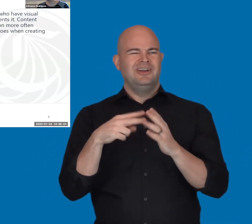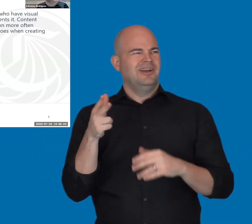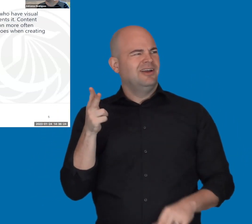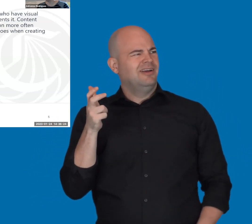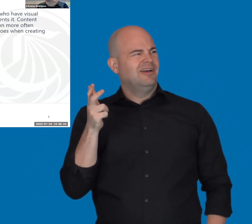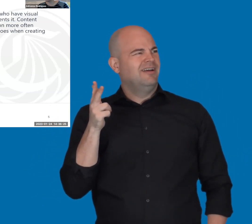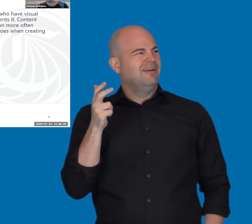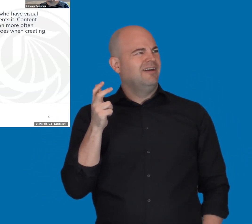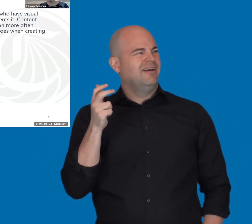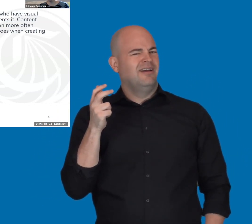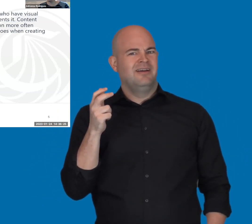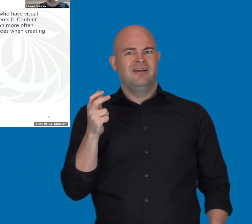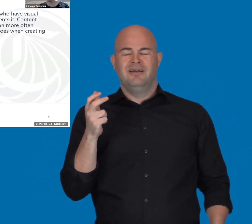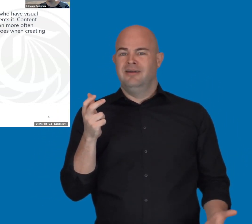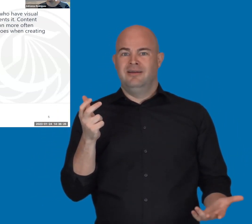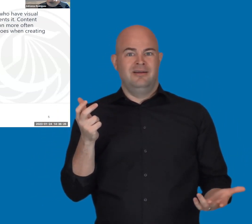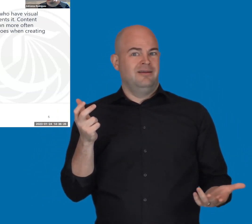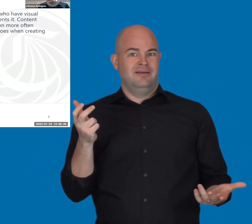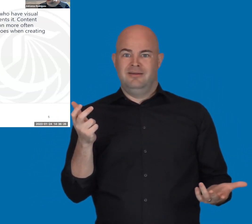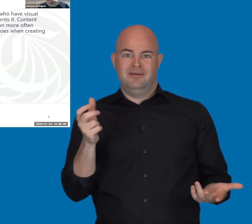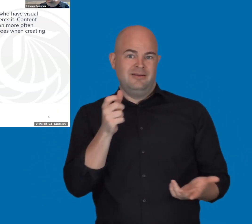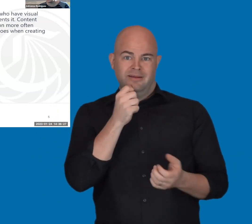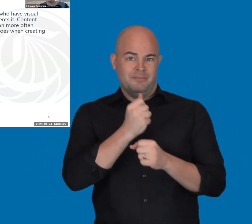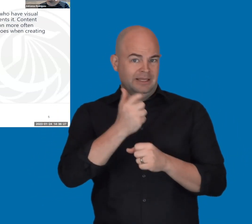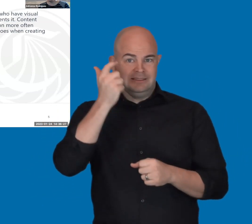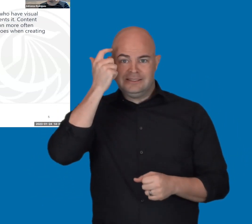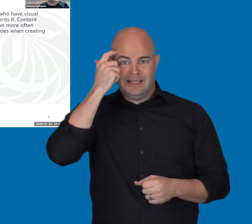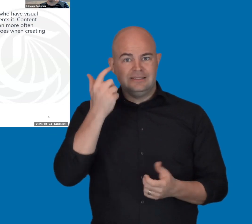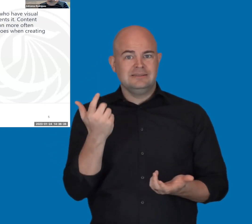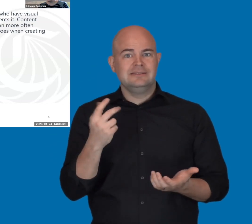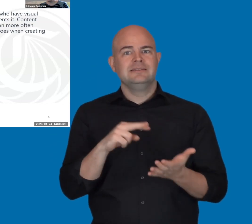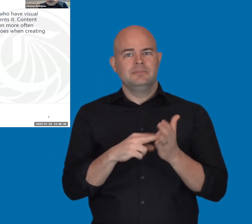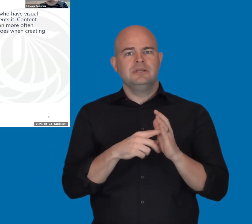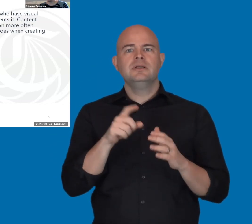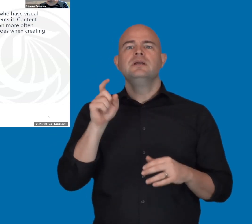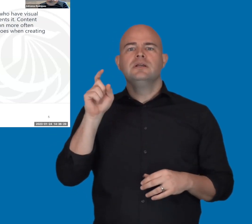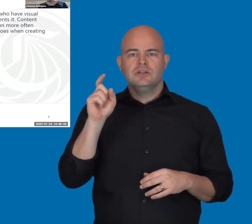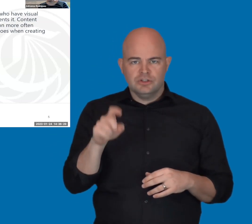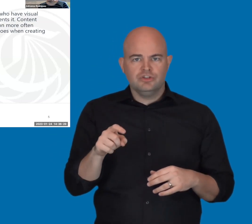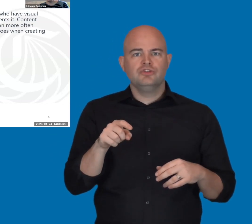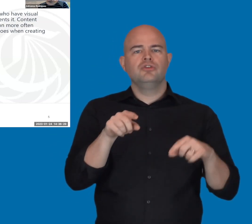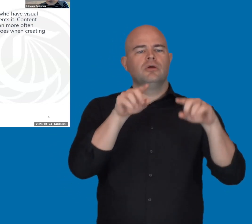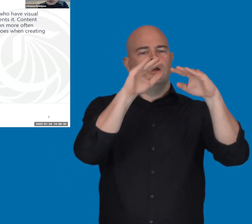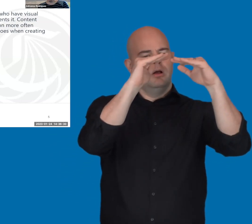So, content should flow logically up and down and left to right.